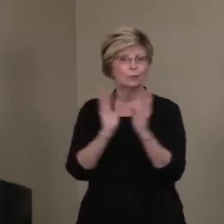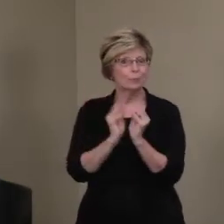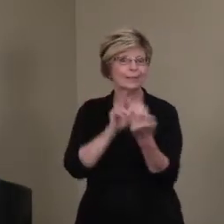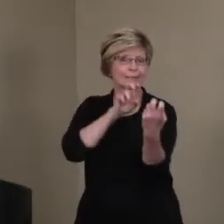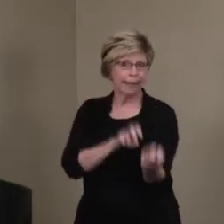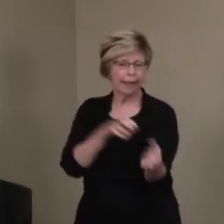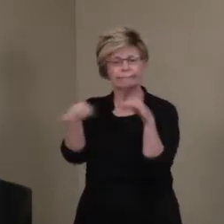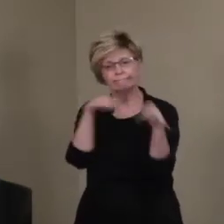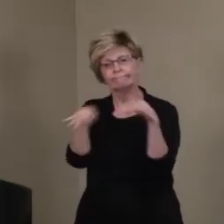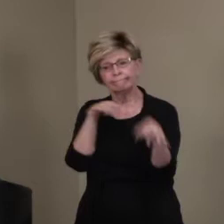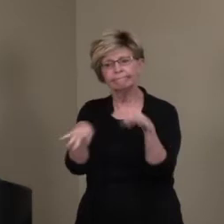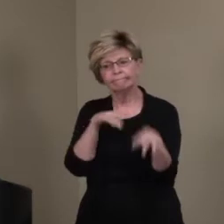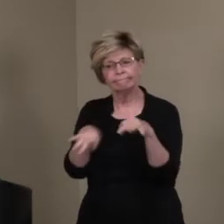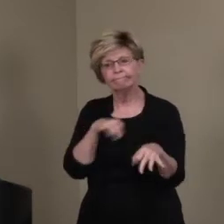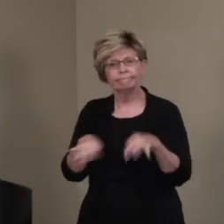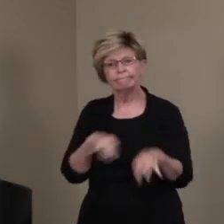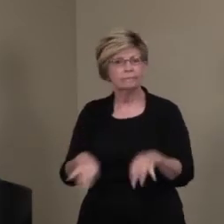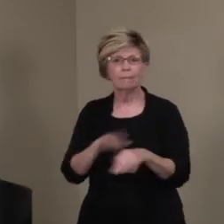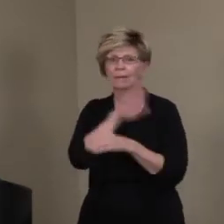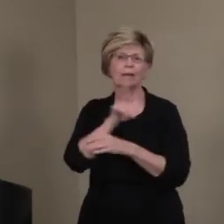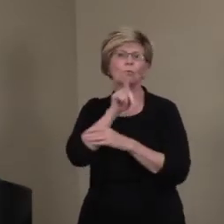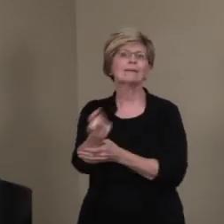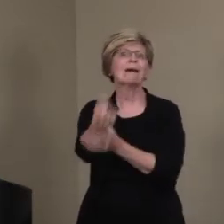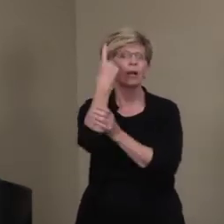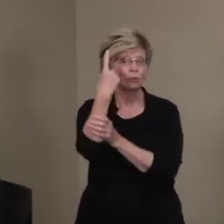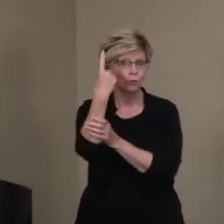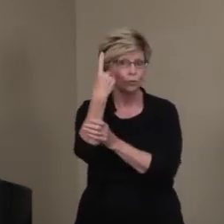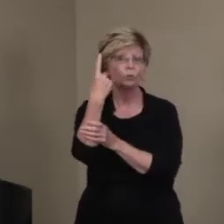they've got its meetings and they've had things explained around them but may